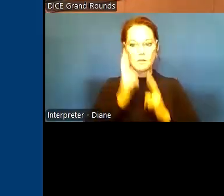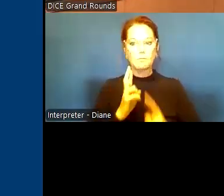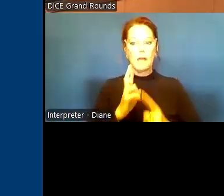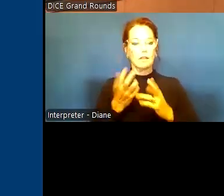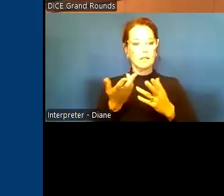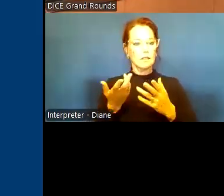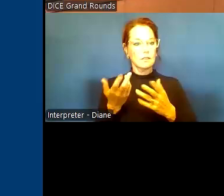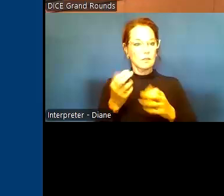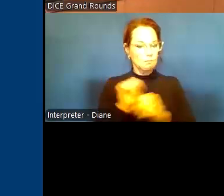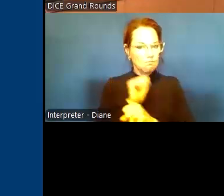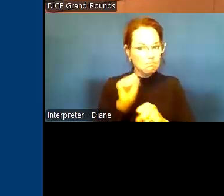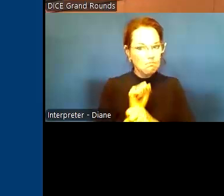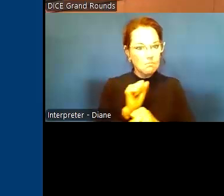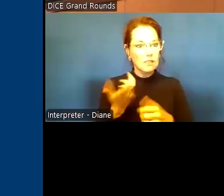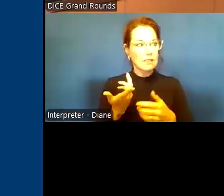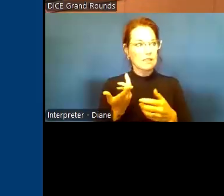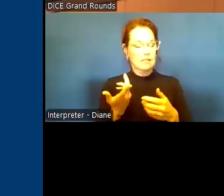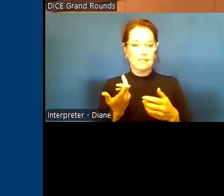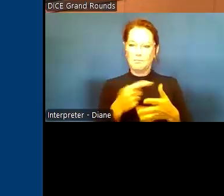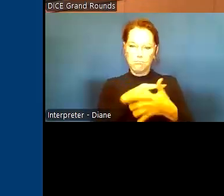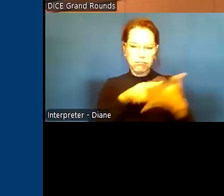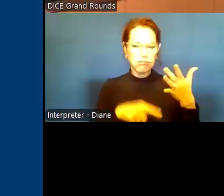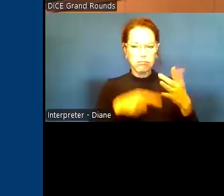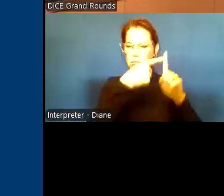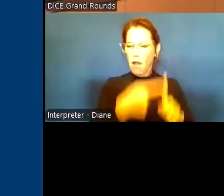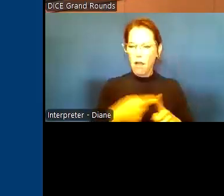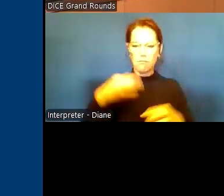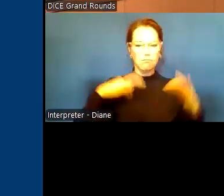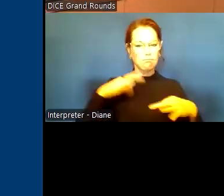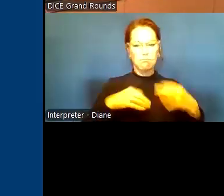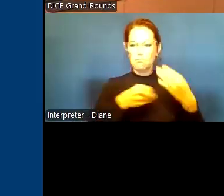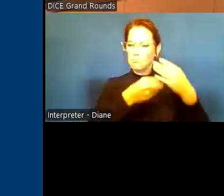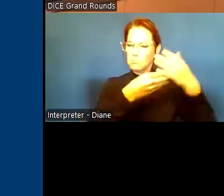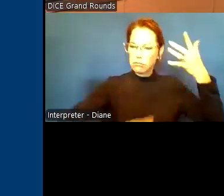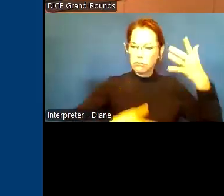the program work better and that sort of thing um and and then I think that gets translated